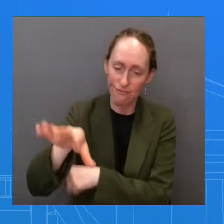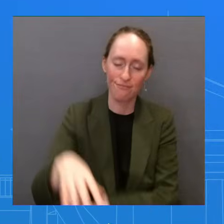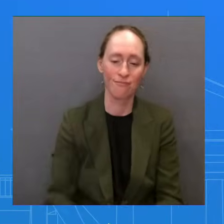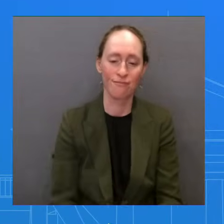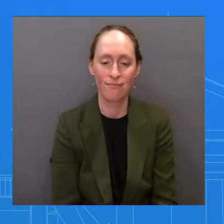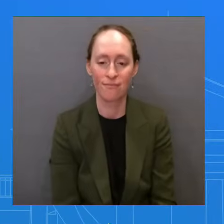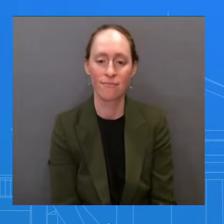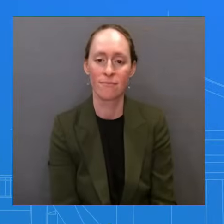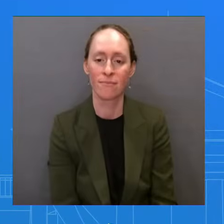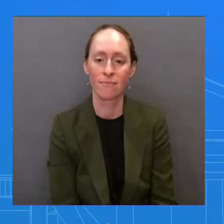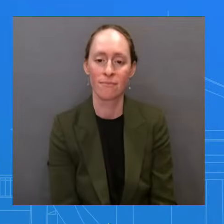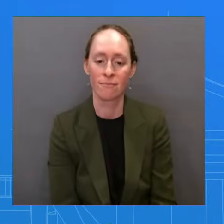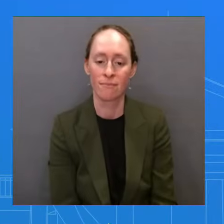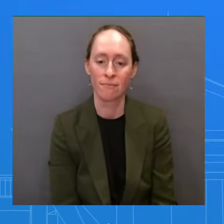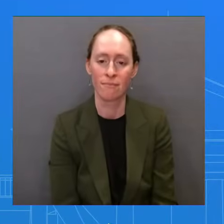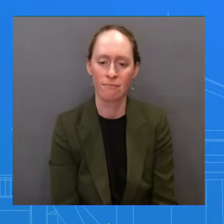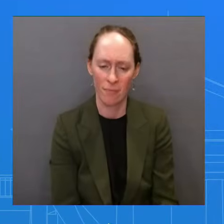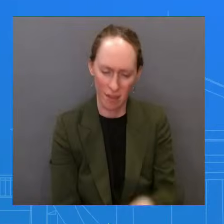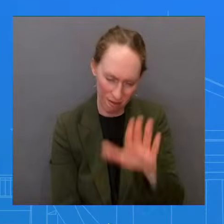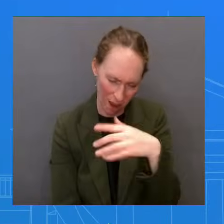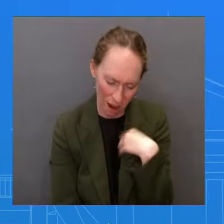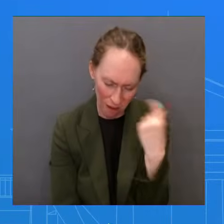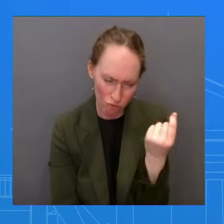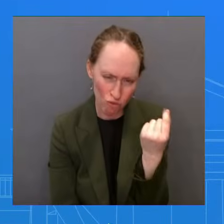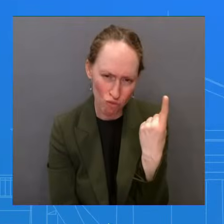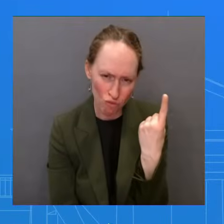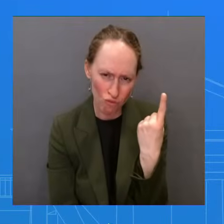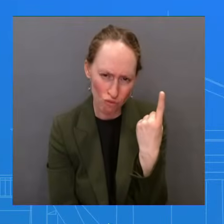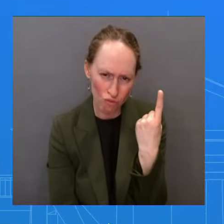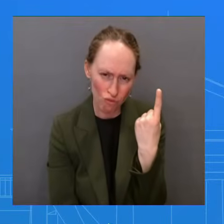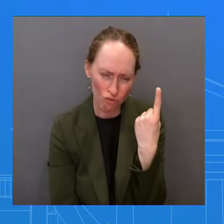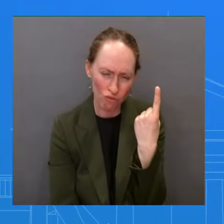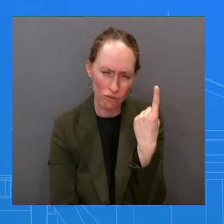I'm not hearing specifics about how you're providing resources